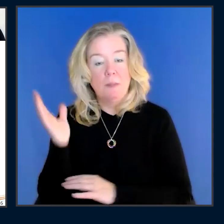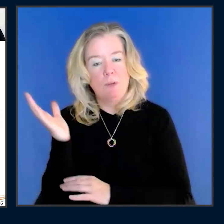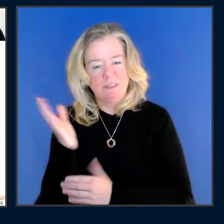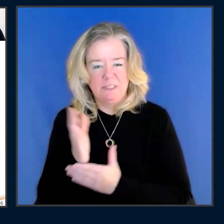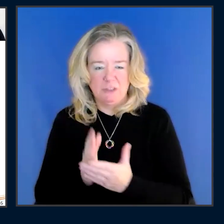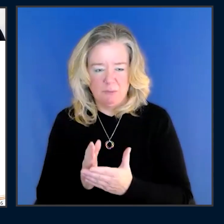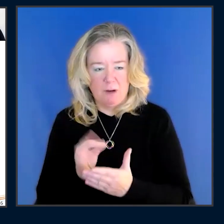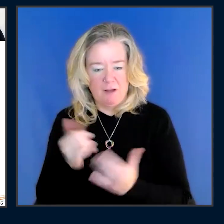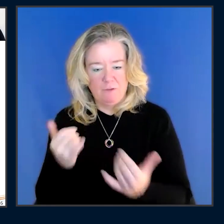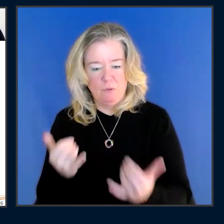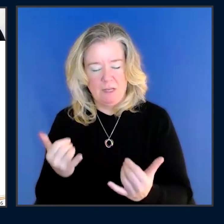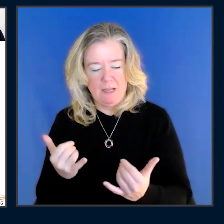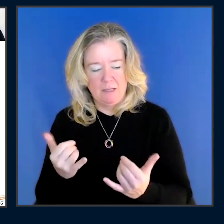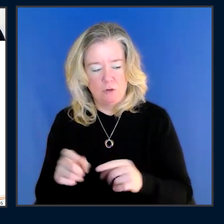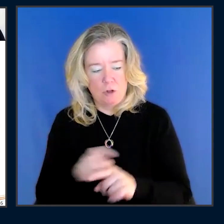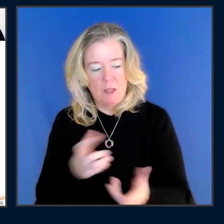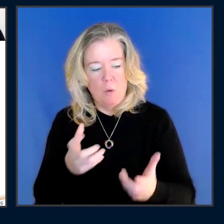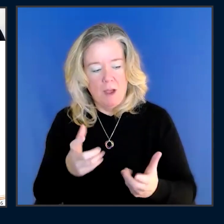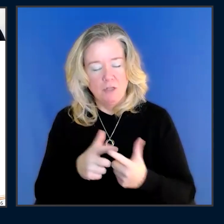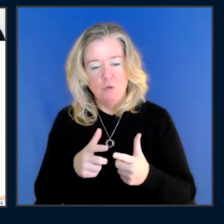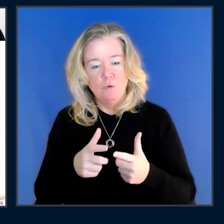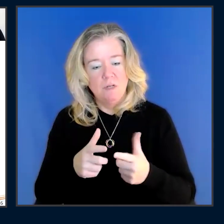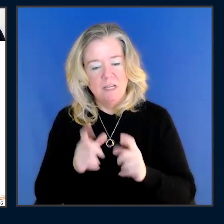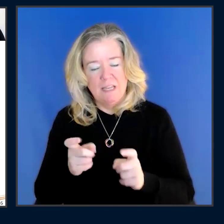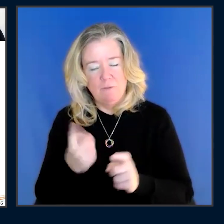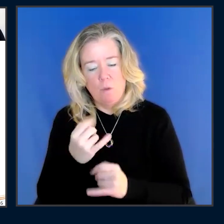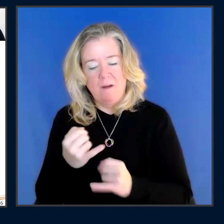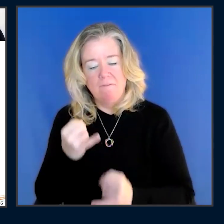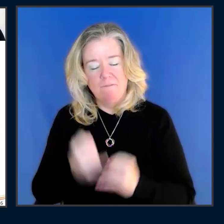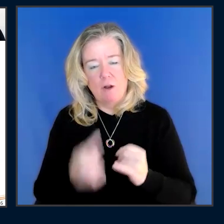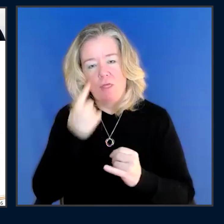So as we conclude kind of the presentation portion of today's call, I'd like to leave you